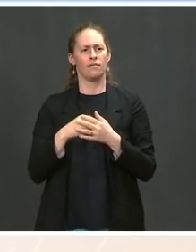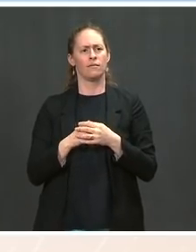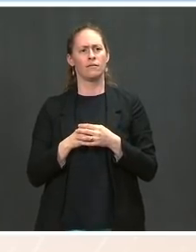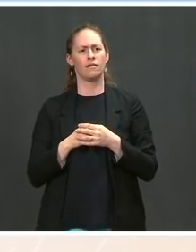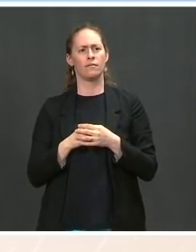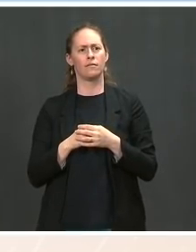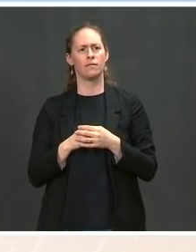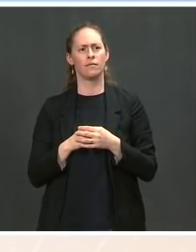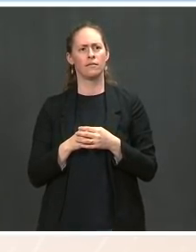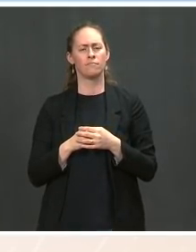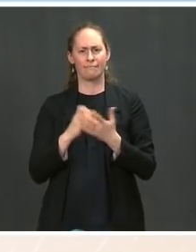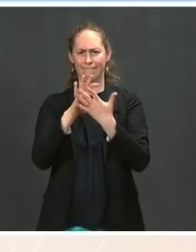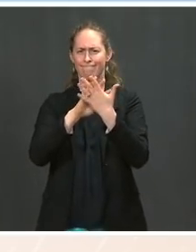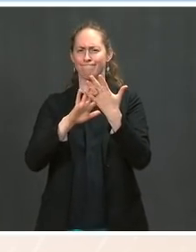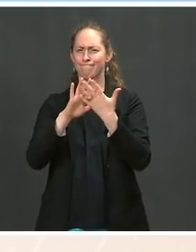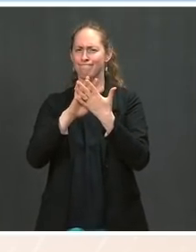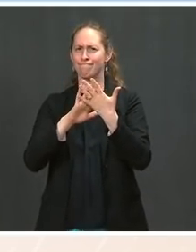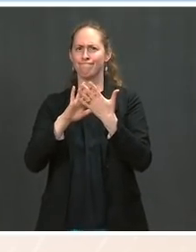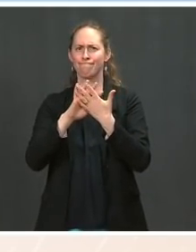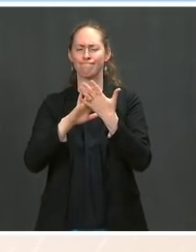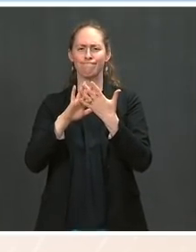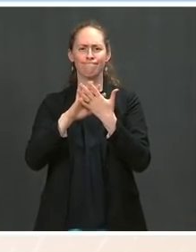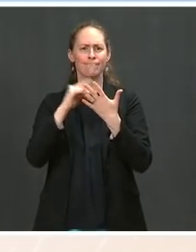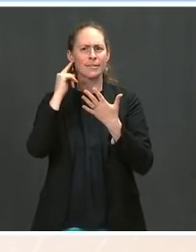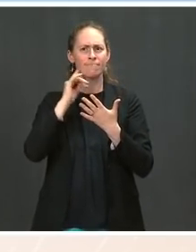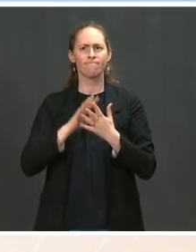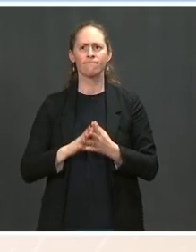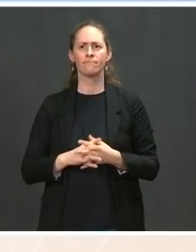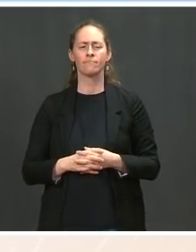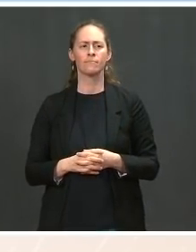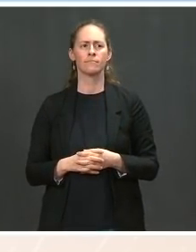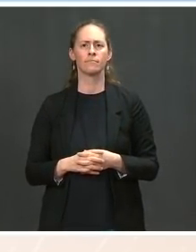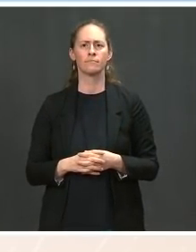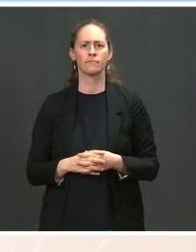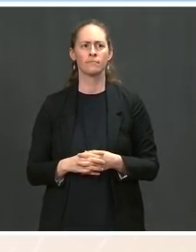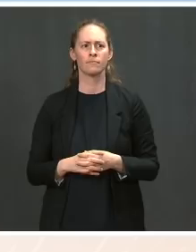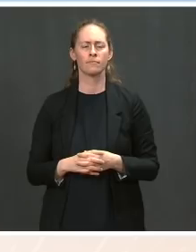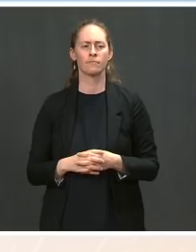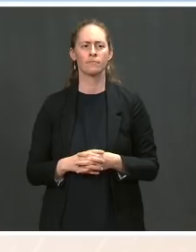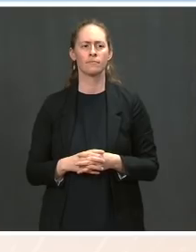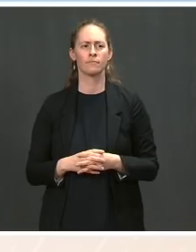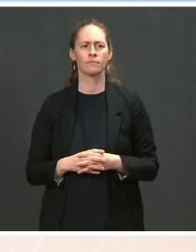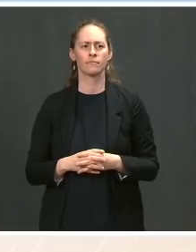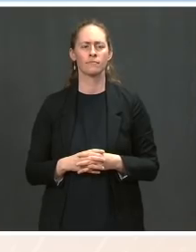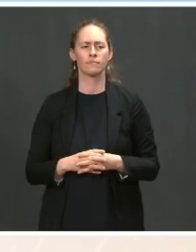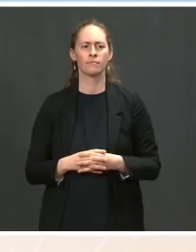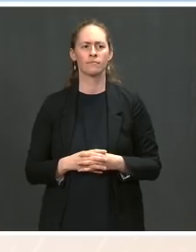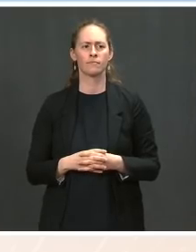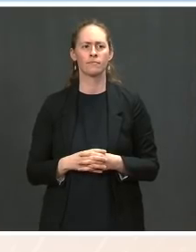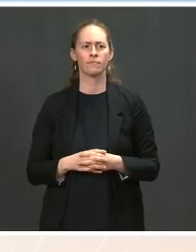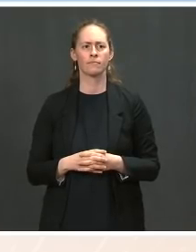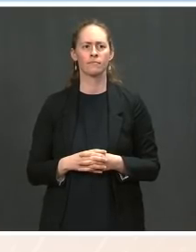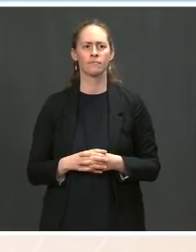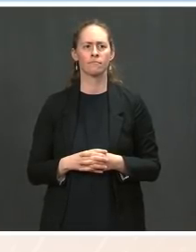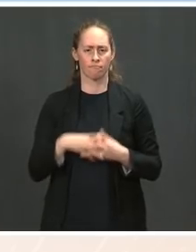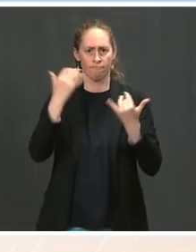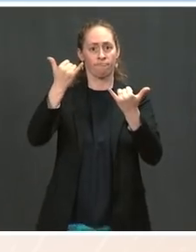was in direct response to the cyberattack from Israel. Has President Biden or any other U.S. officials